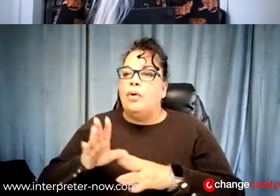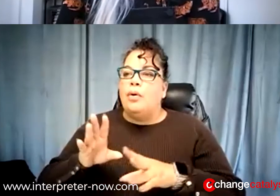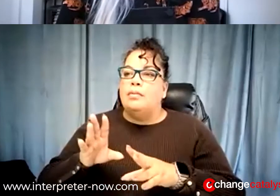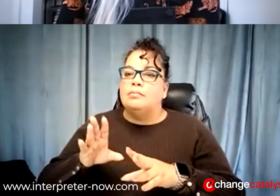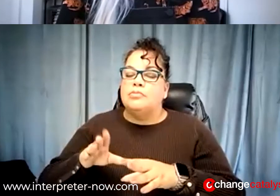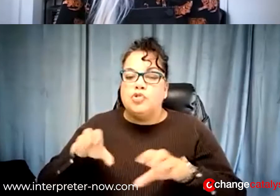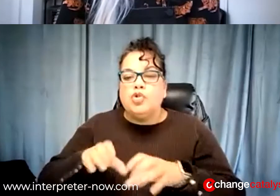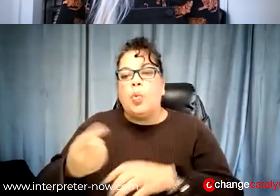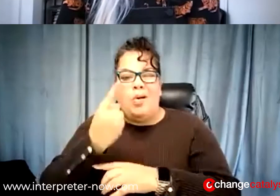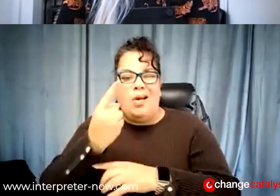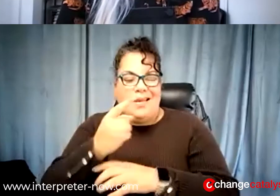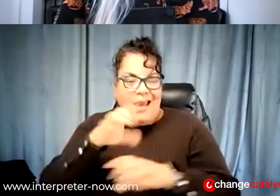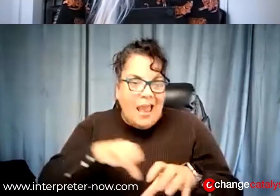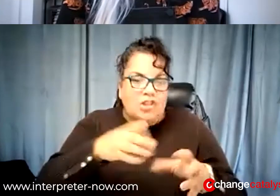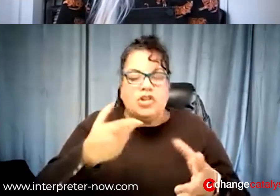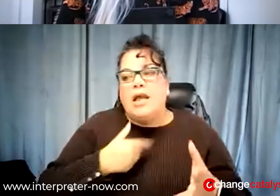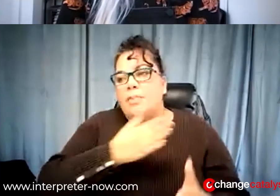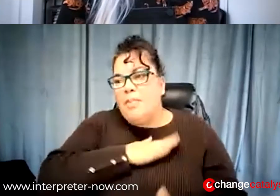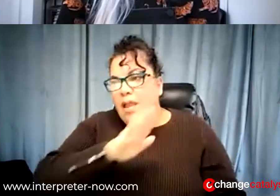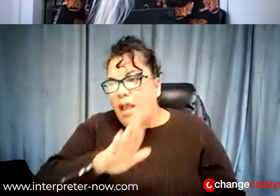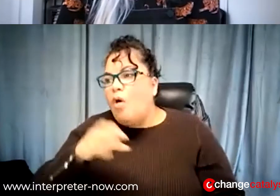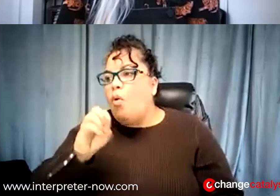that is an act of empathy or an act of allyship. What is that one action?